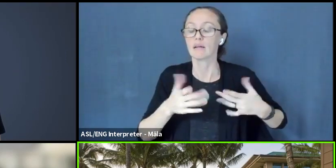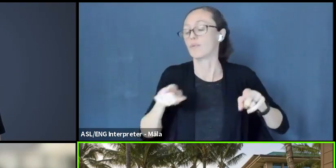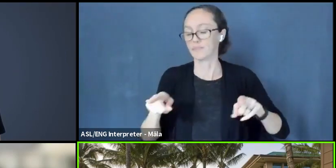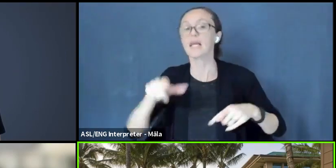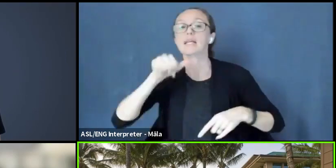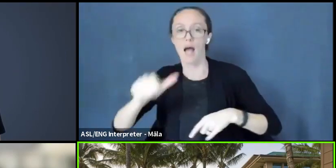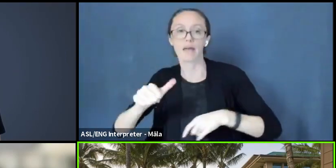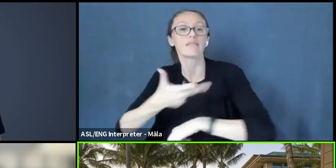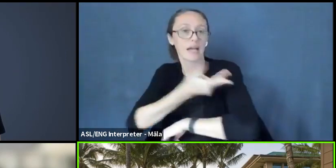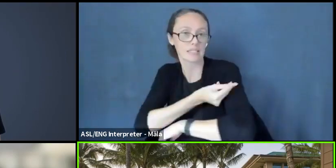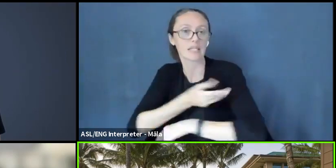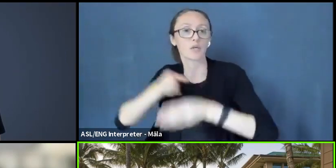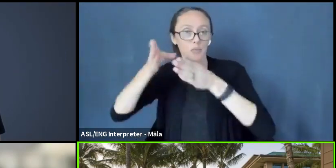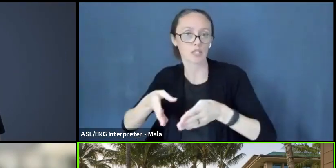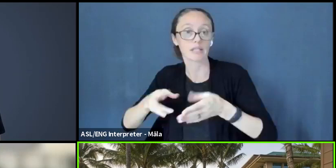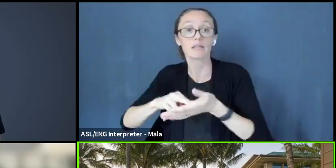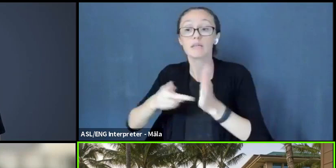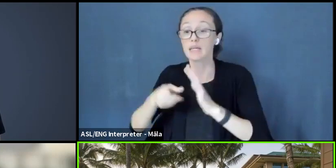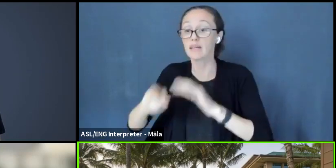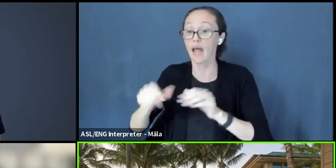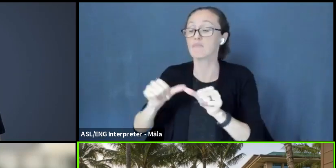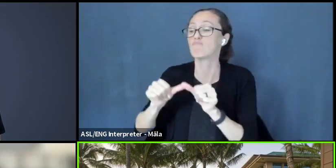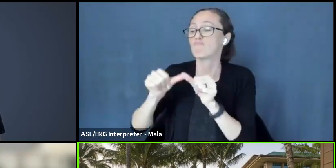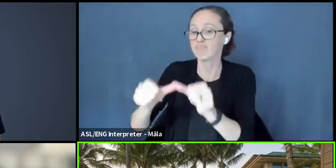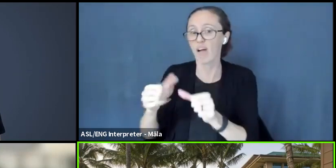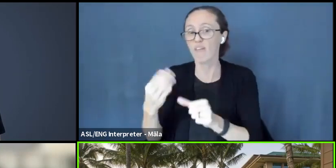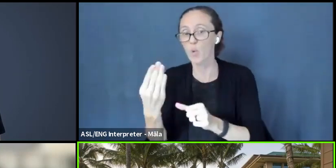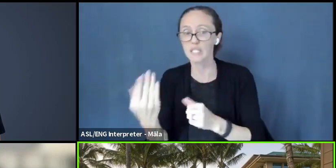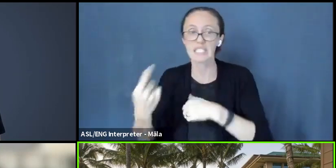Sometimes actually probably a little longer with a Delta. Just so much virus.